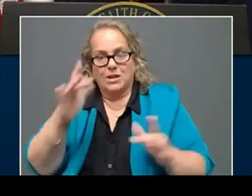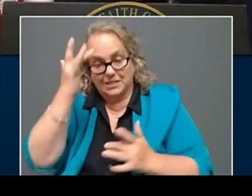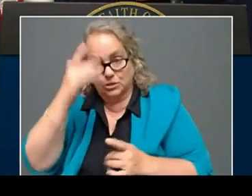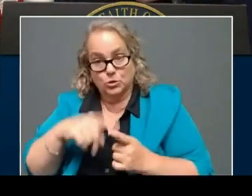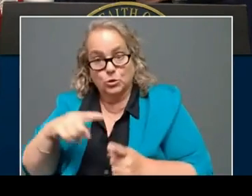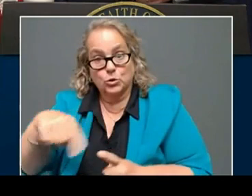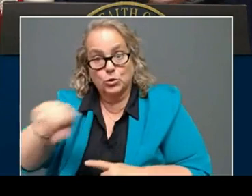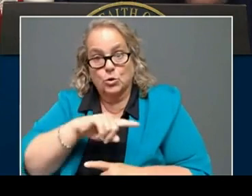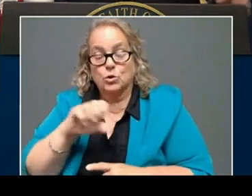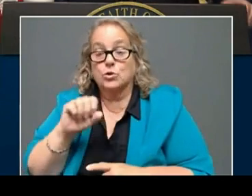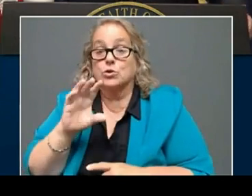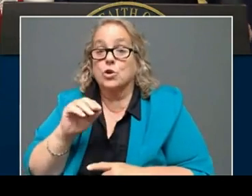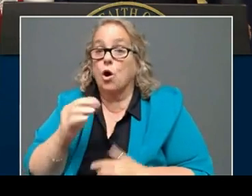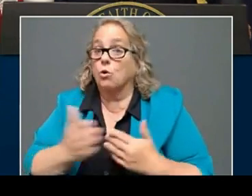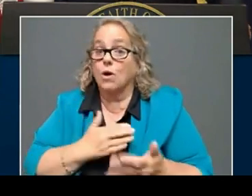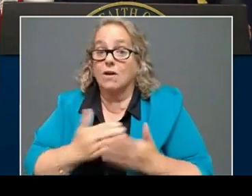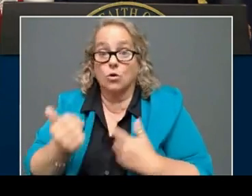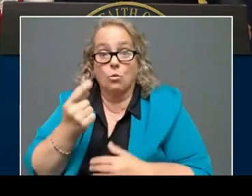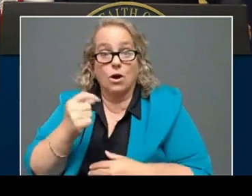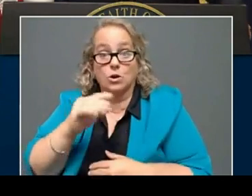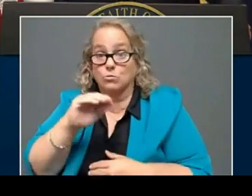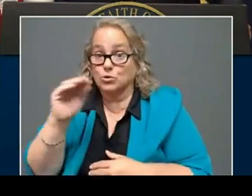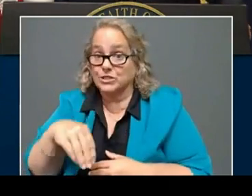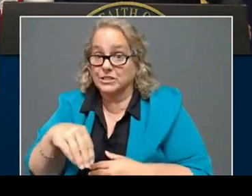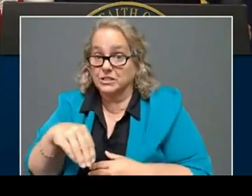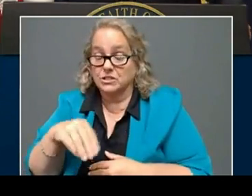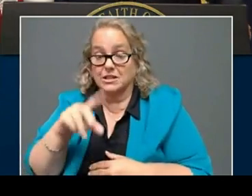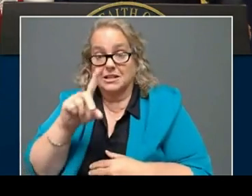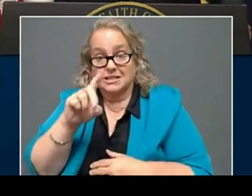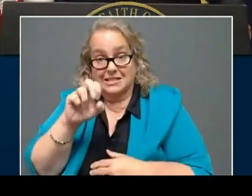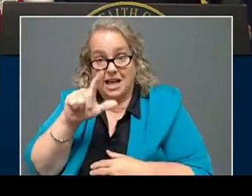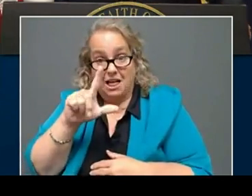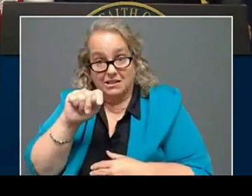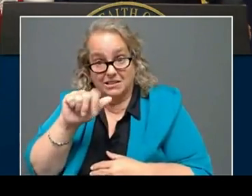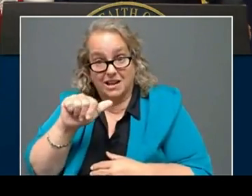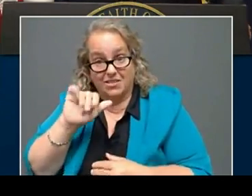they'll come up with for the delta variant that vaccinated individuals